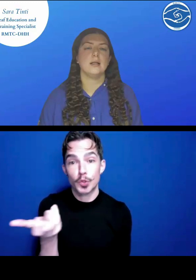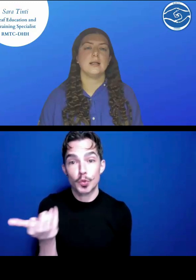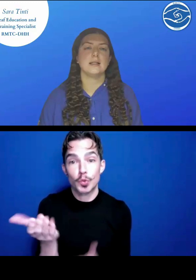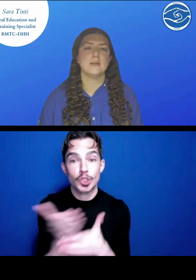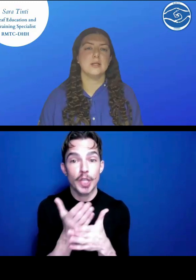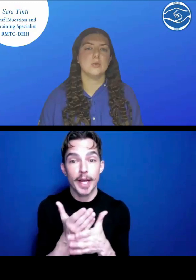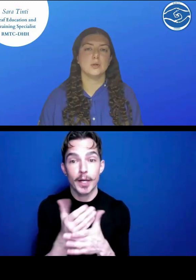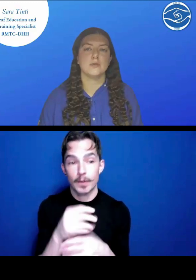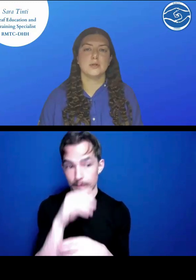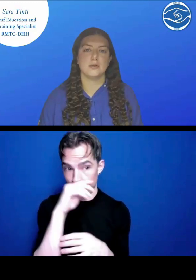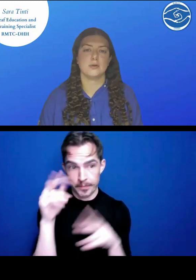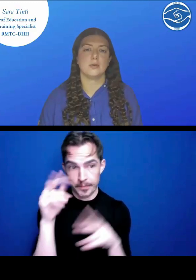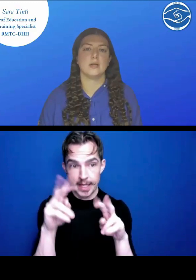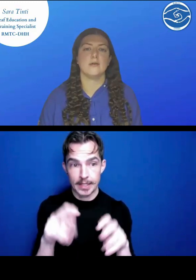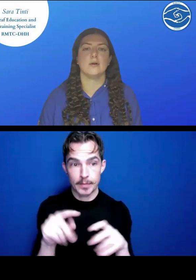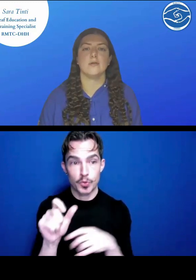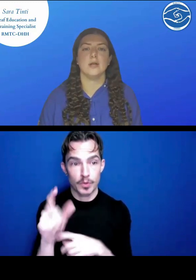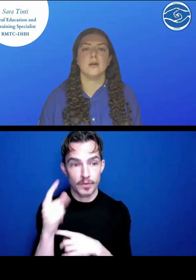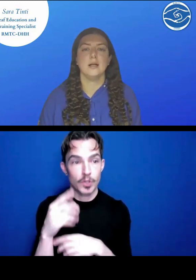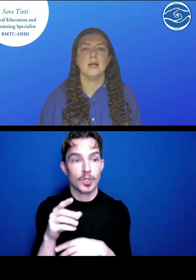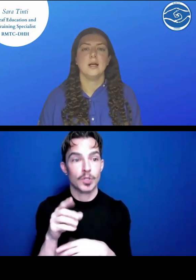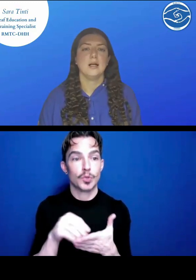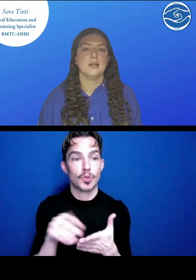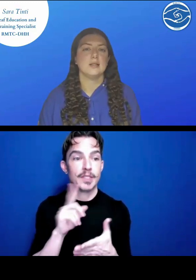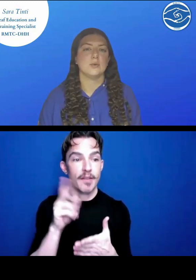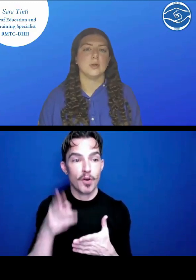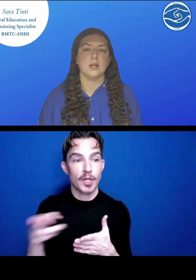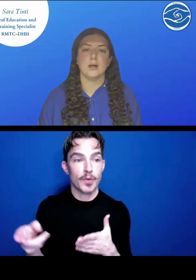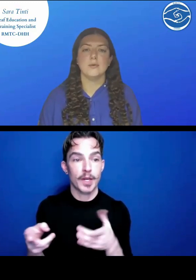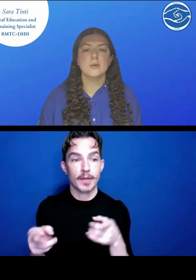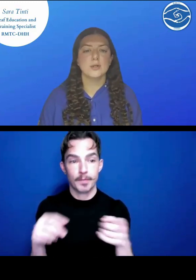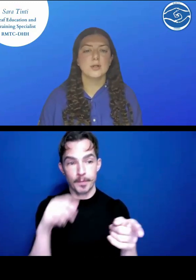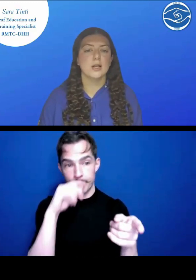the assessment tools for students who are deaf and heart of hearing. This is a really great resource